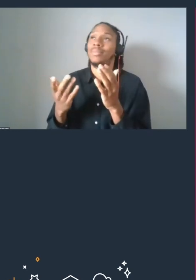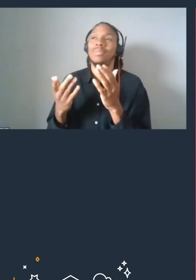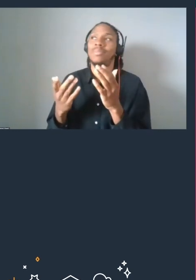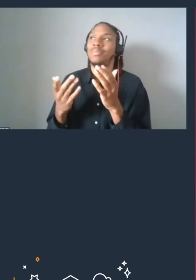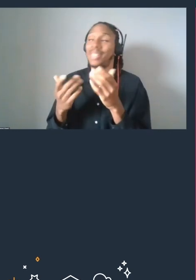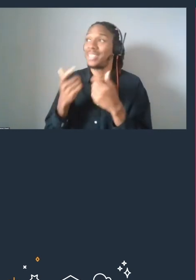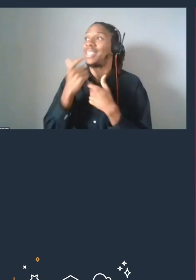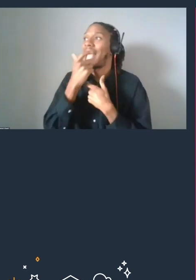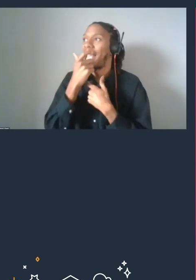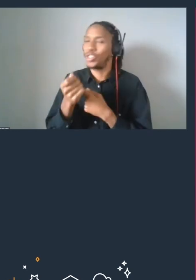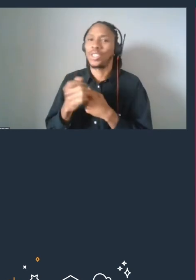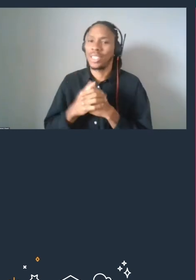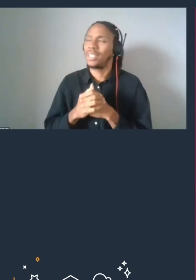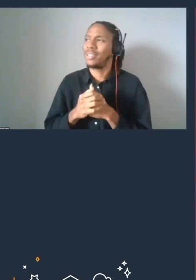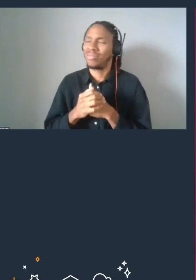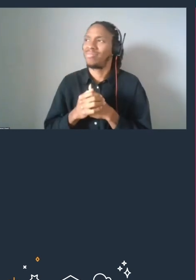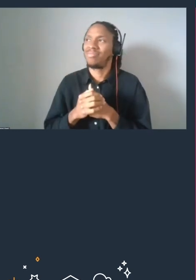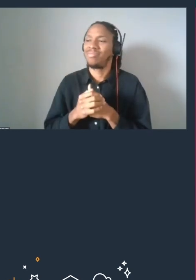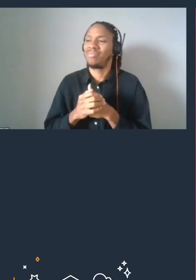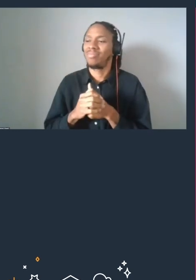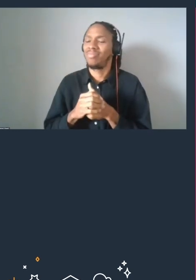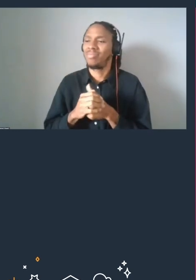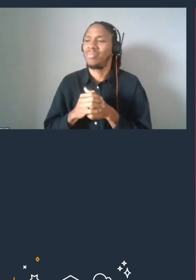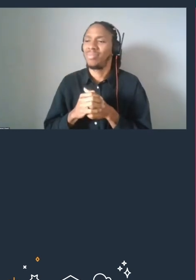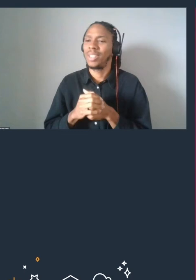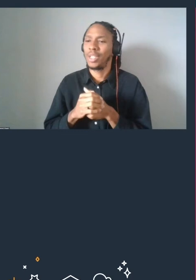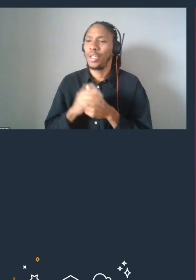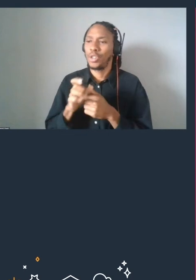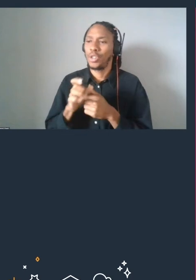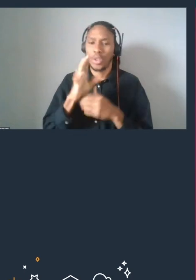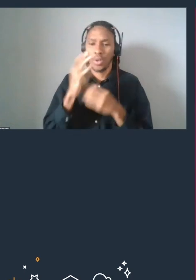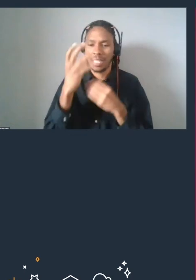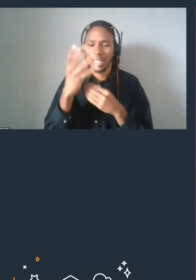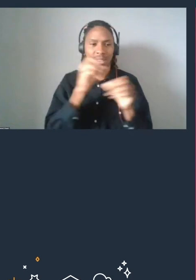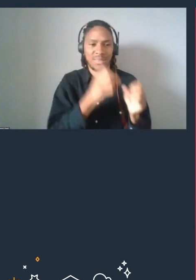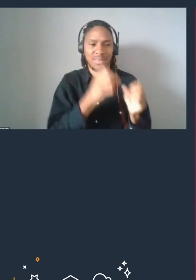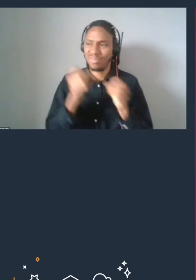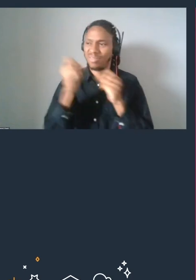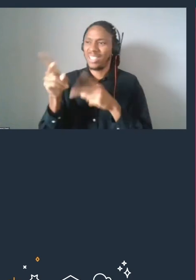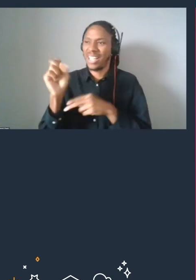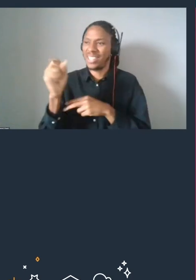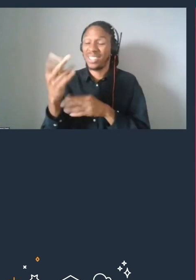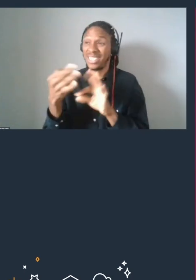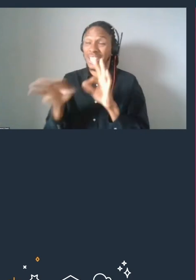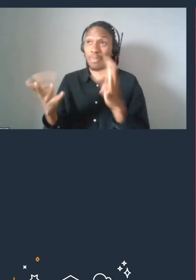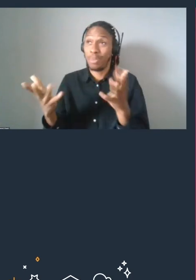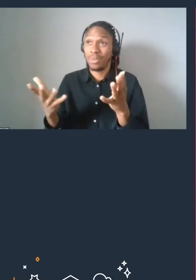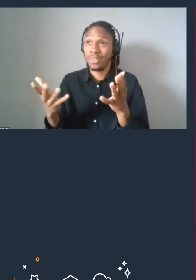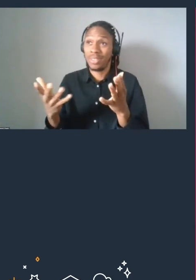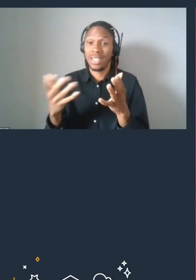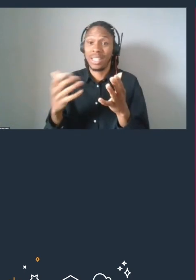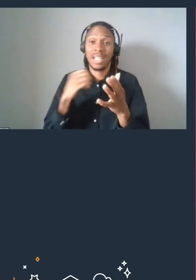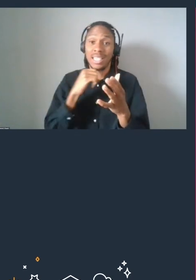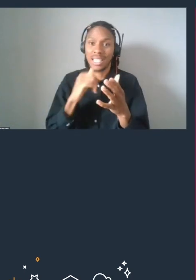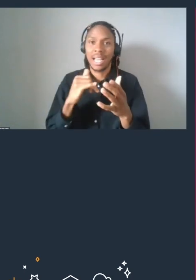I mean, just being able to put your data on S3 is really simple to do. It's not a heavy lift for customers.